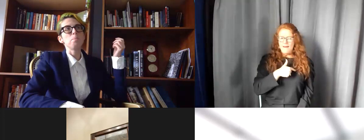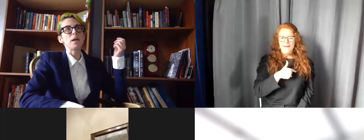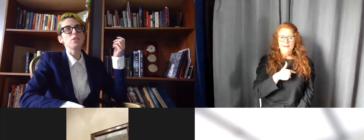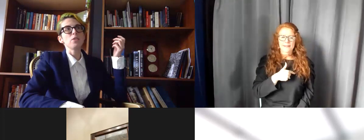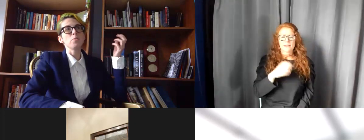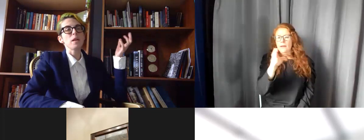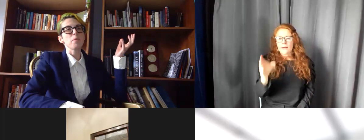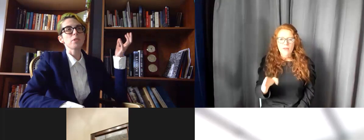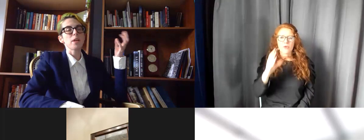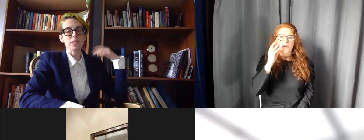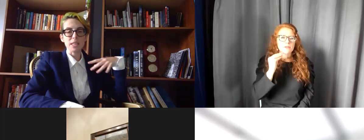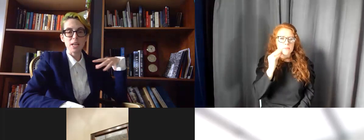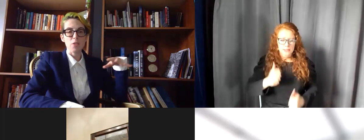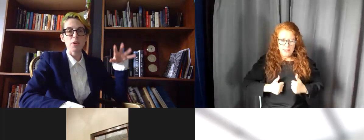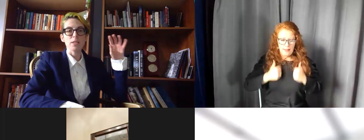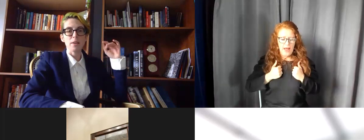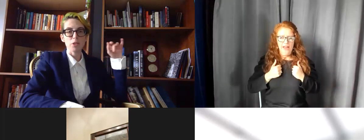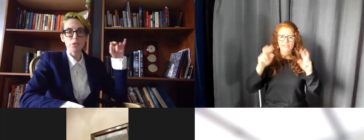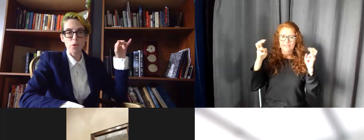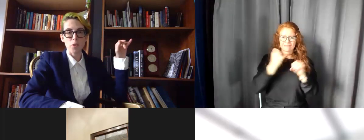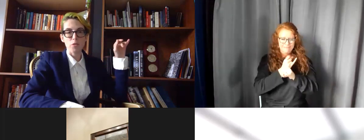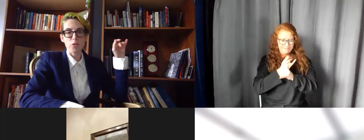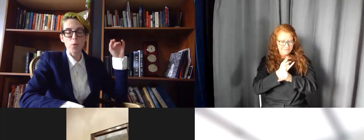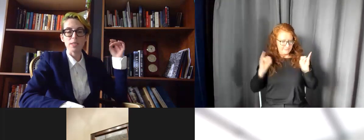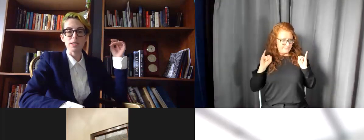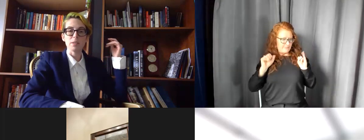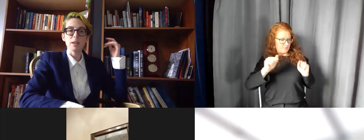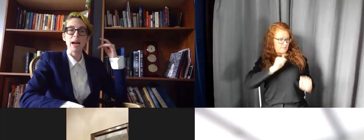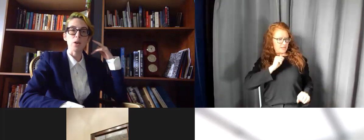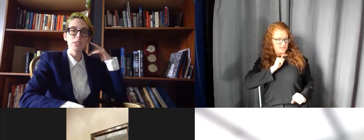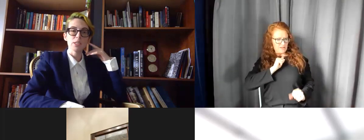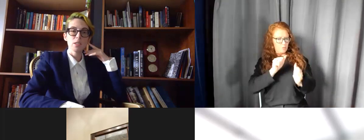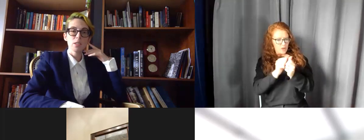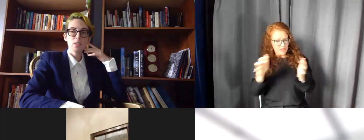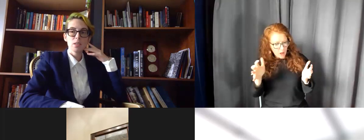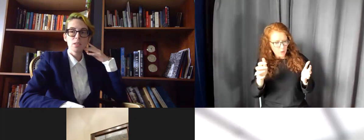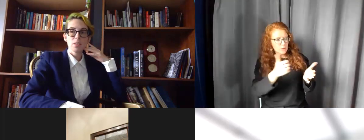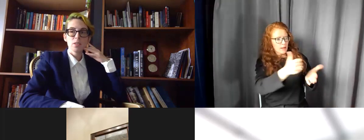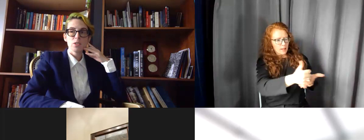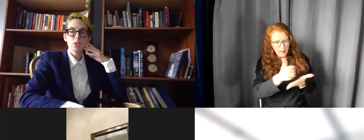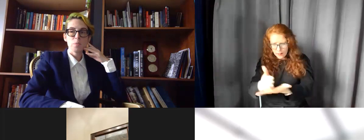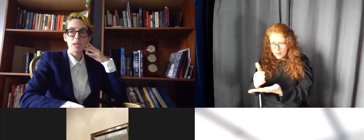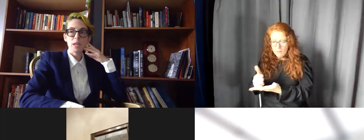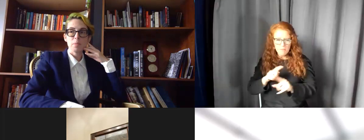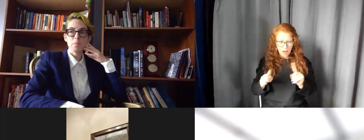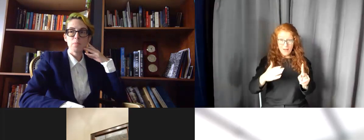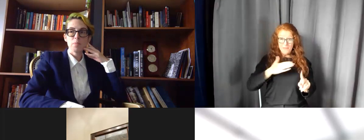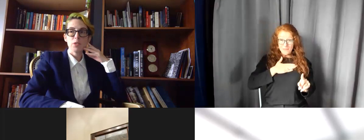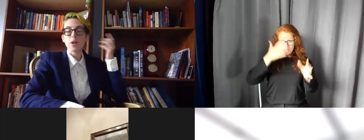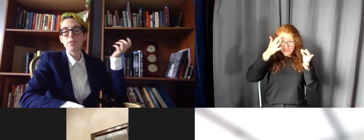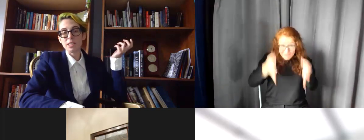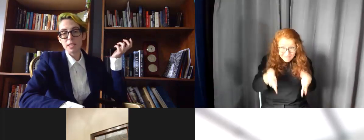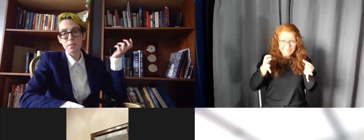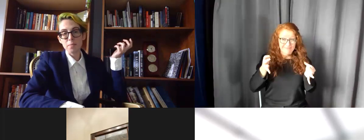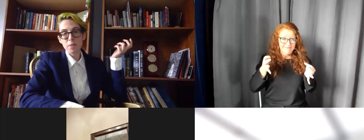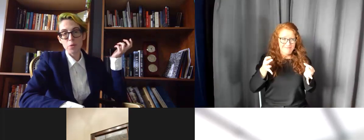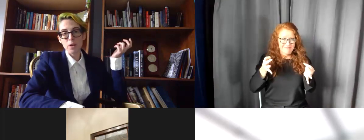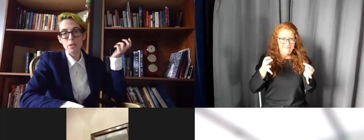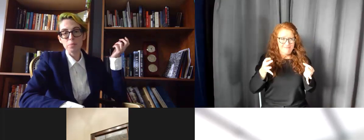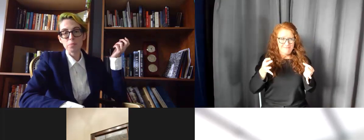Farrah Garland: but to be able to have a say over it, to have control over the wins and house to be in the driver's seat, if you will.